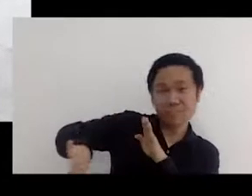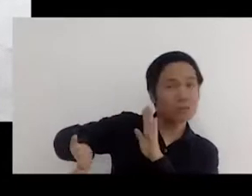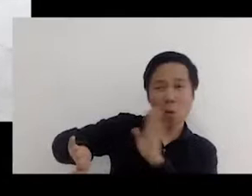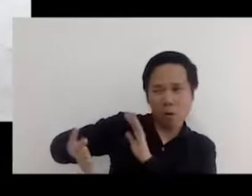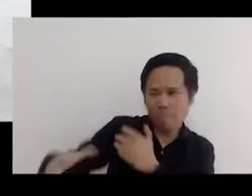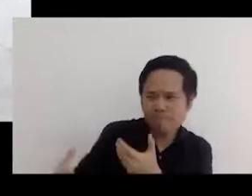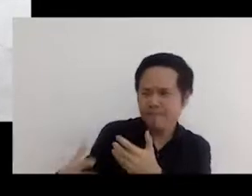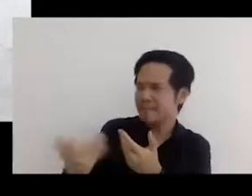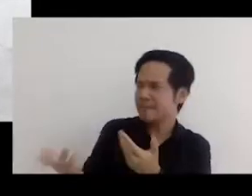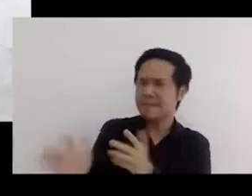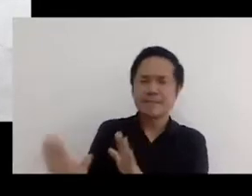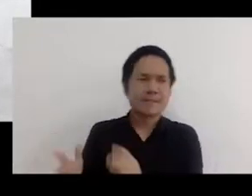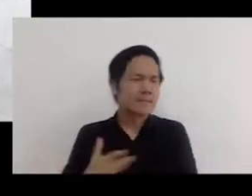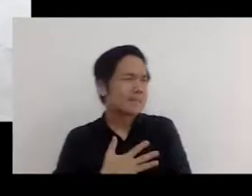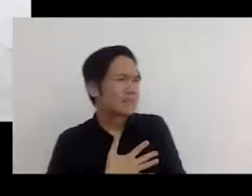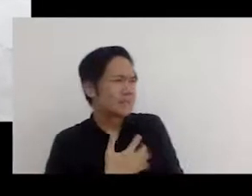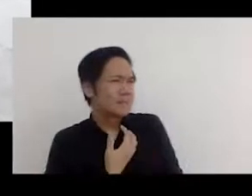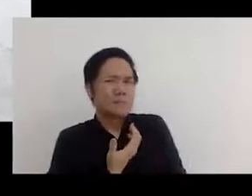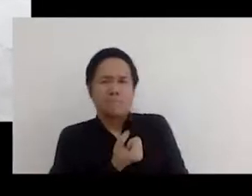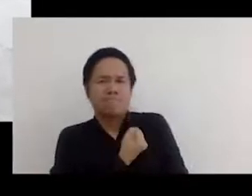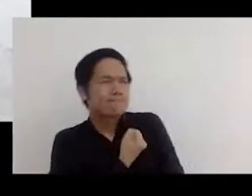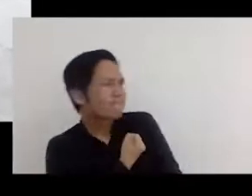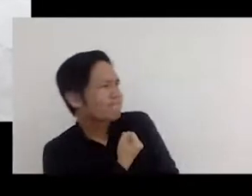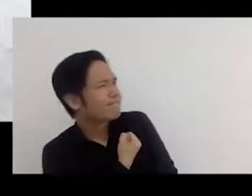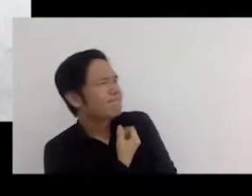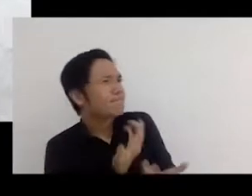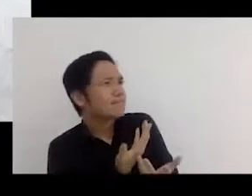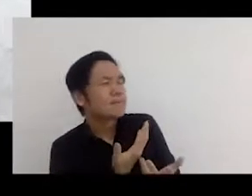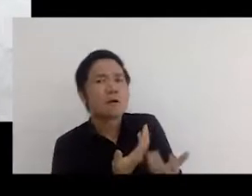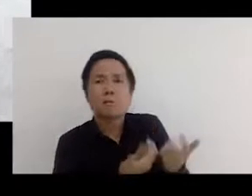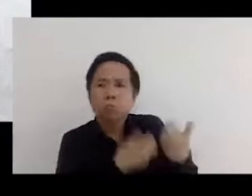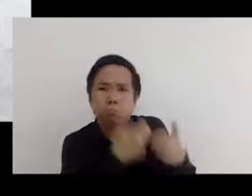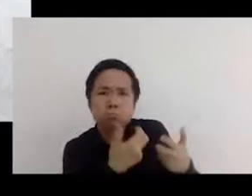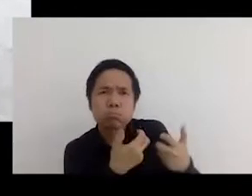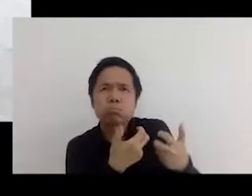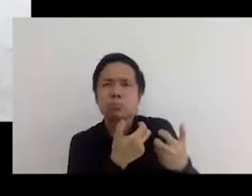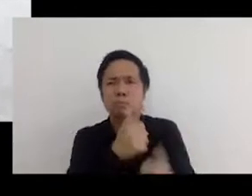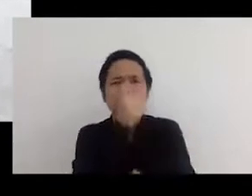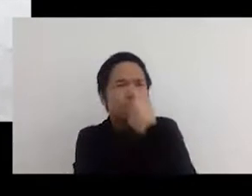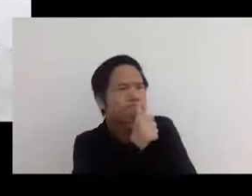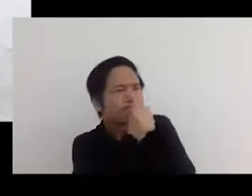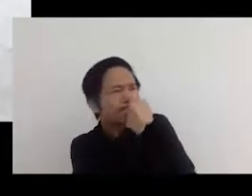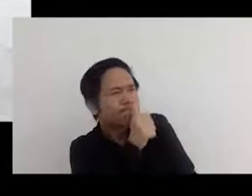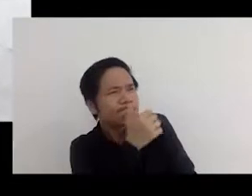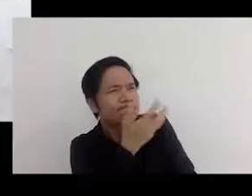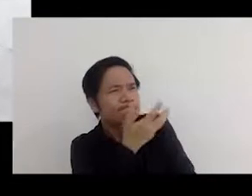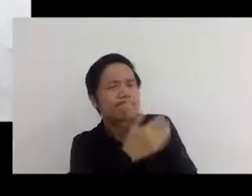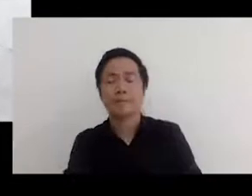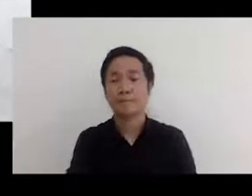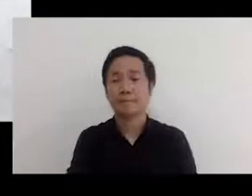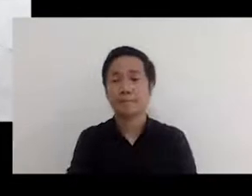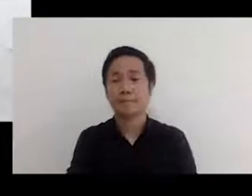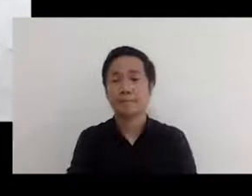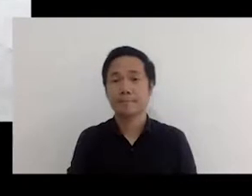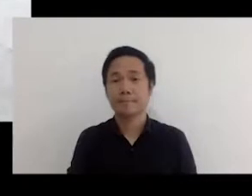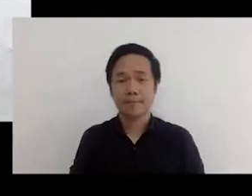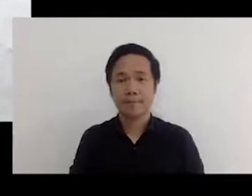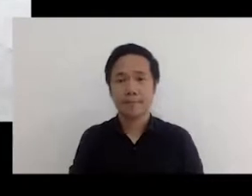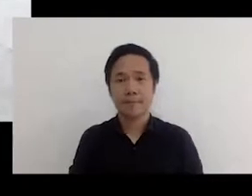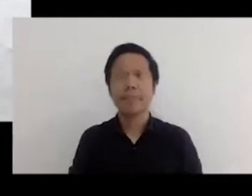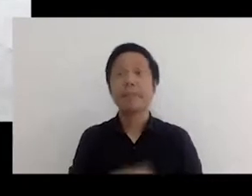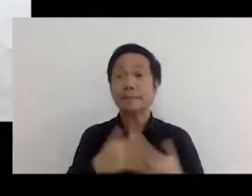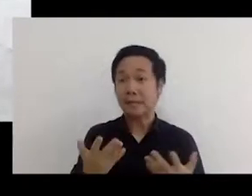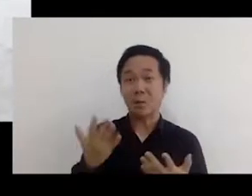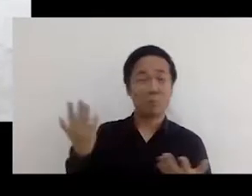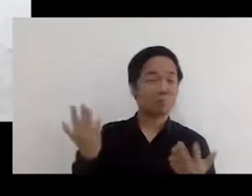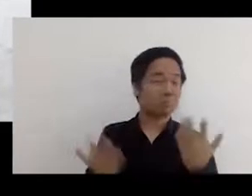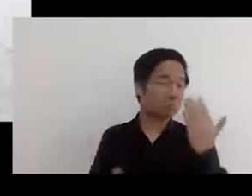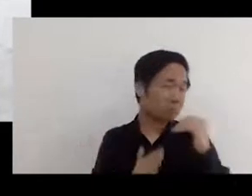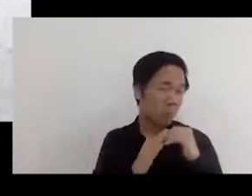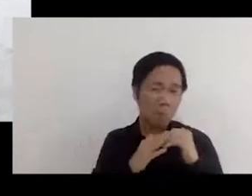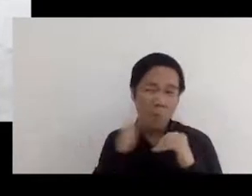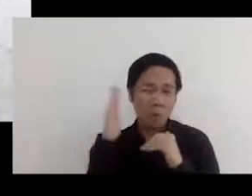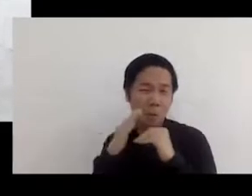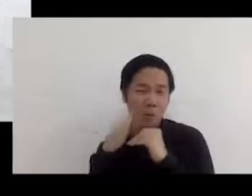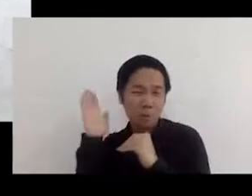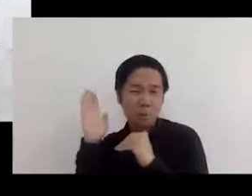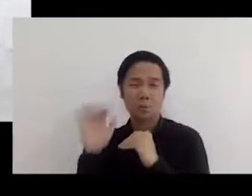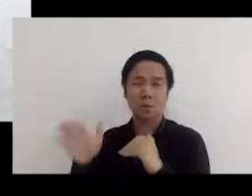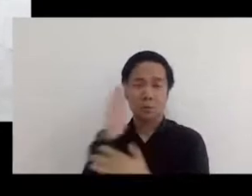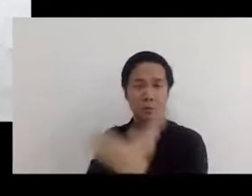Majority of them were otherwise facing a lockdown situation and now being confined to their homes, have experienced increased domestic violence.